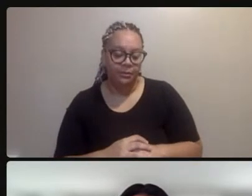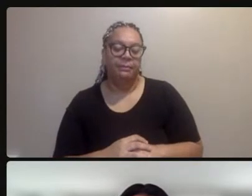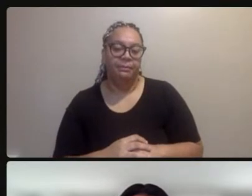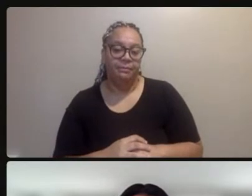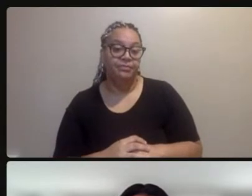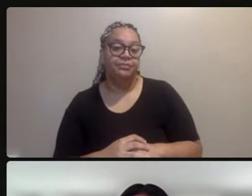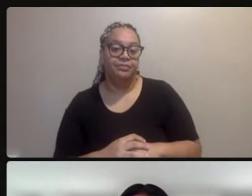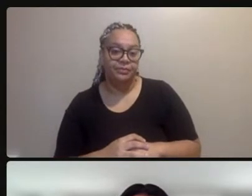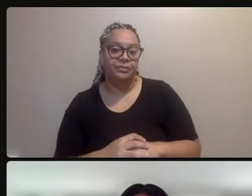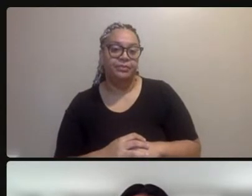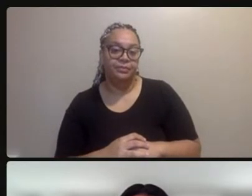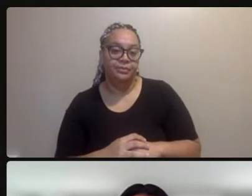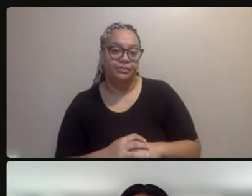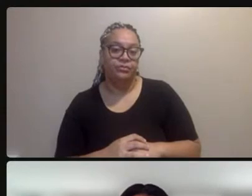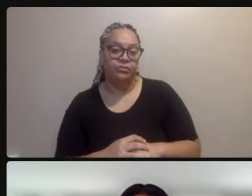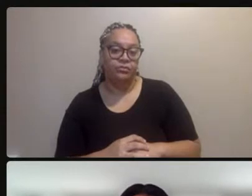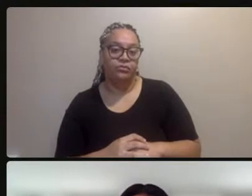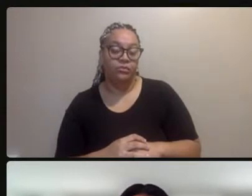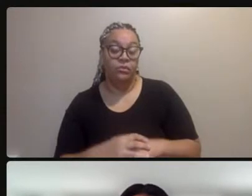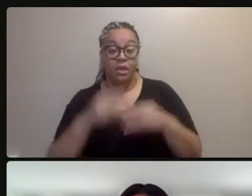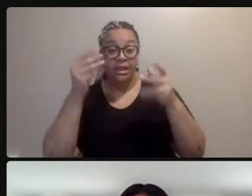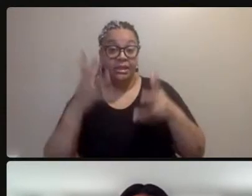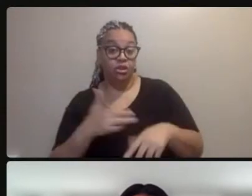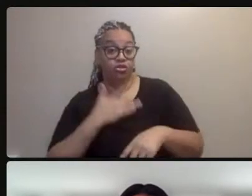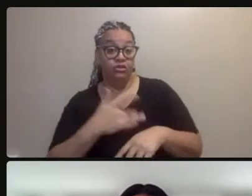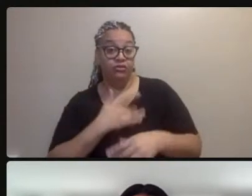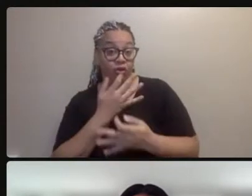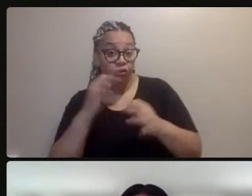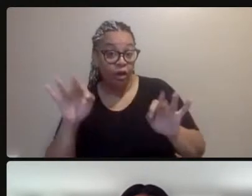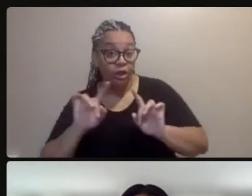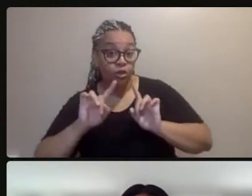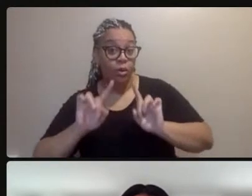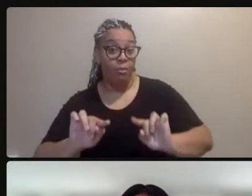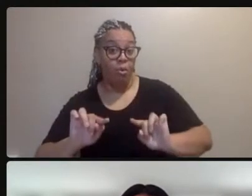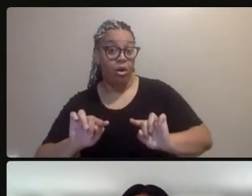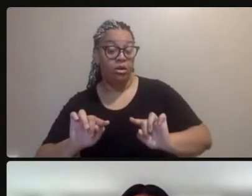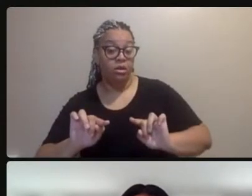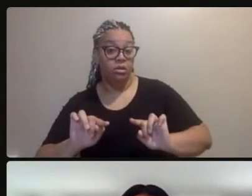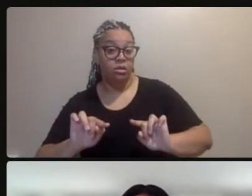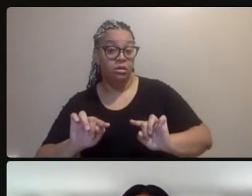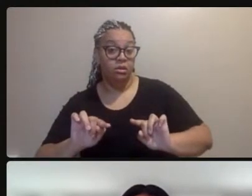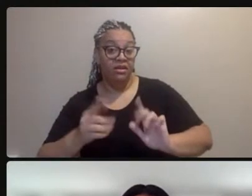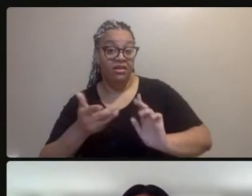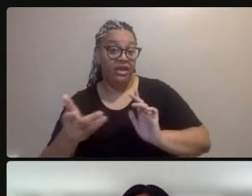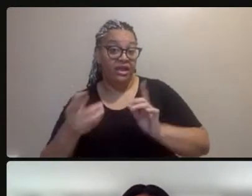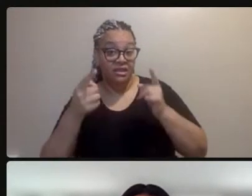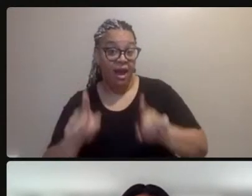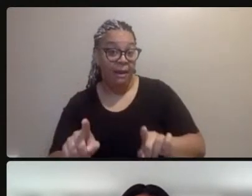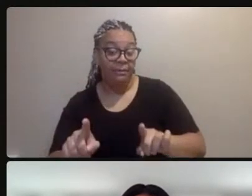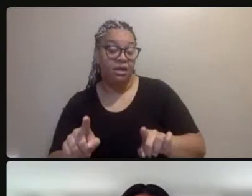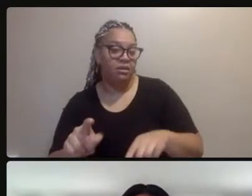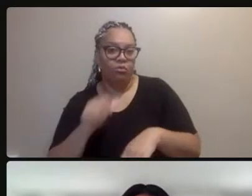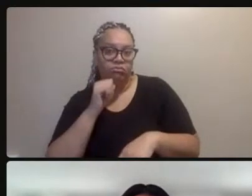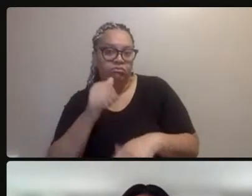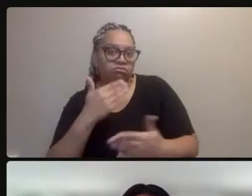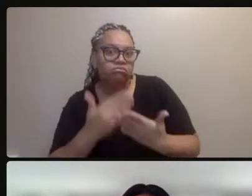WOULDN'T REFLECT POORLY ON